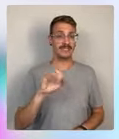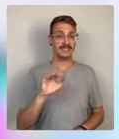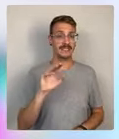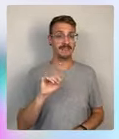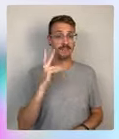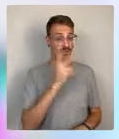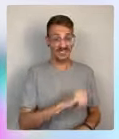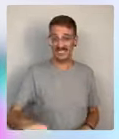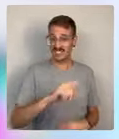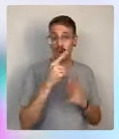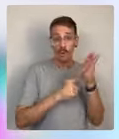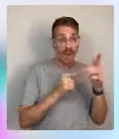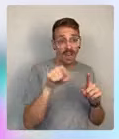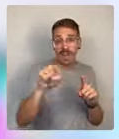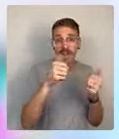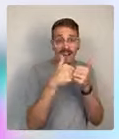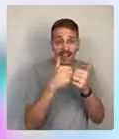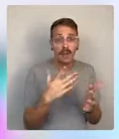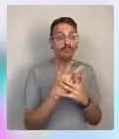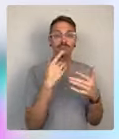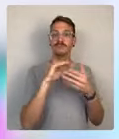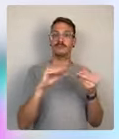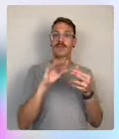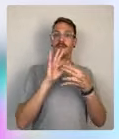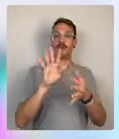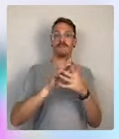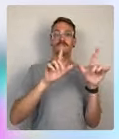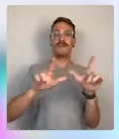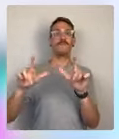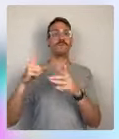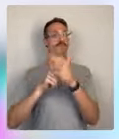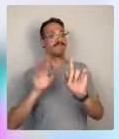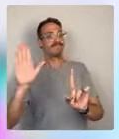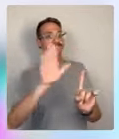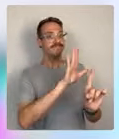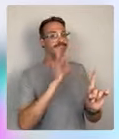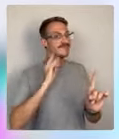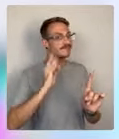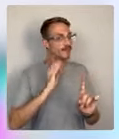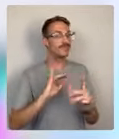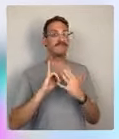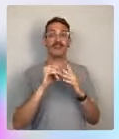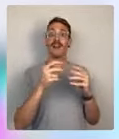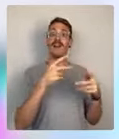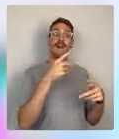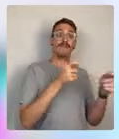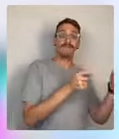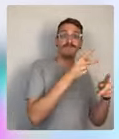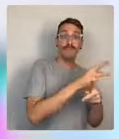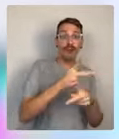and think through what are the types of things that their gamers are saying about their platform? What are they experiencing?